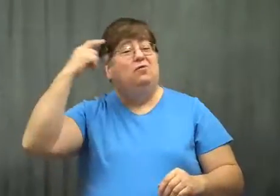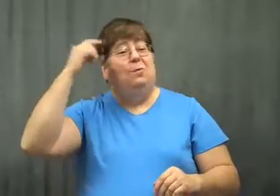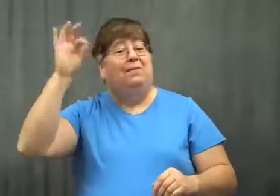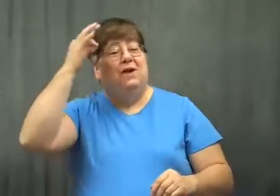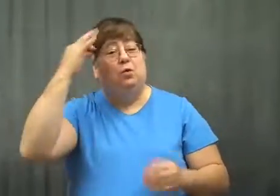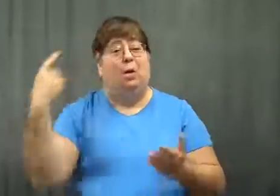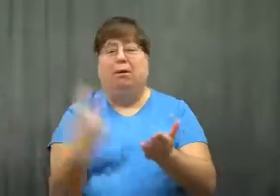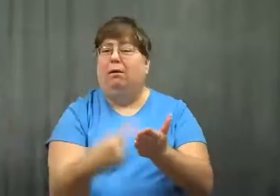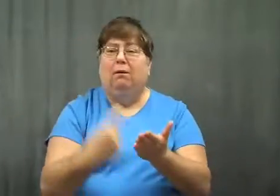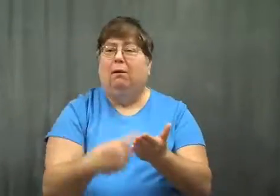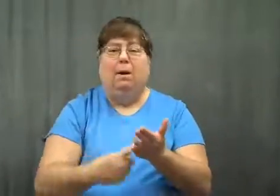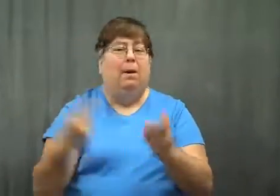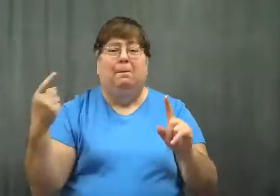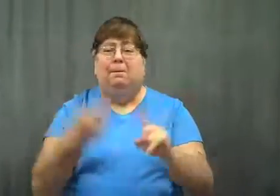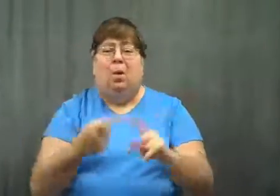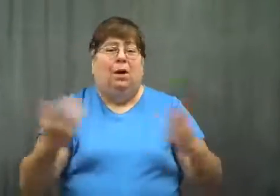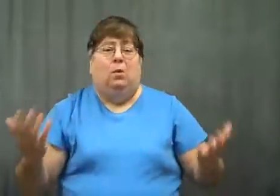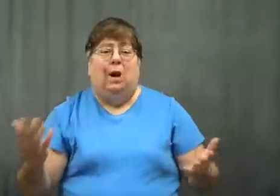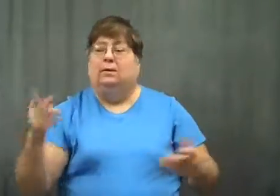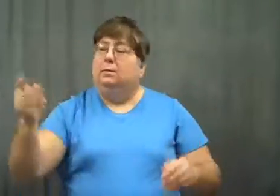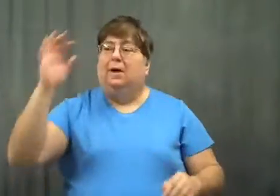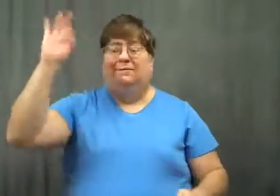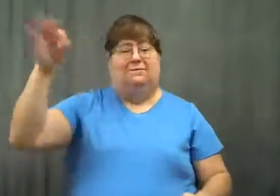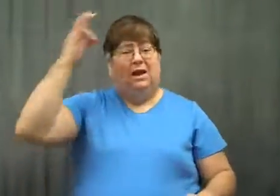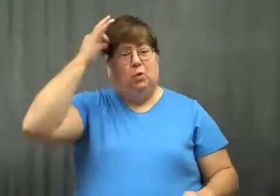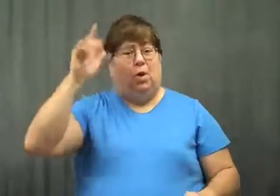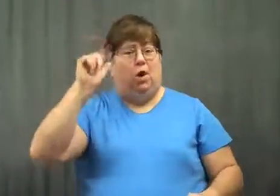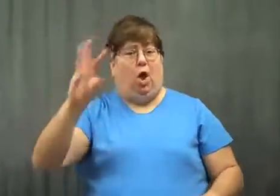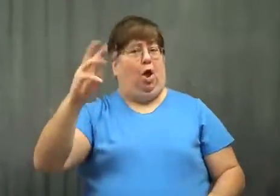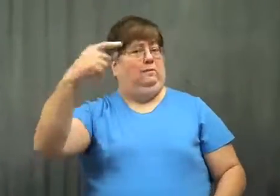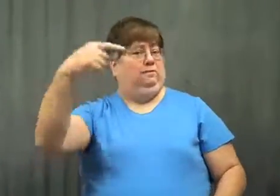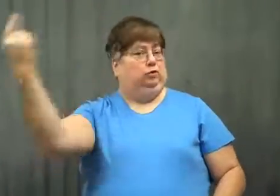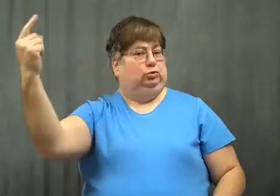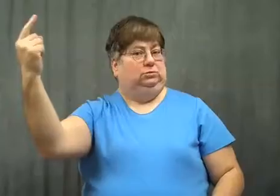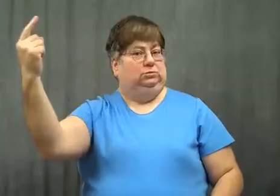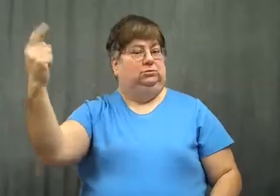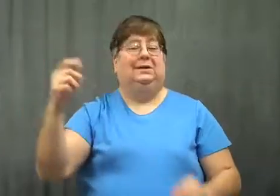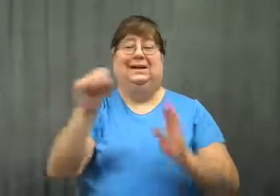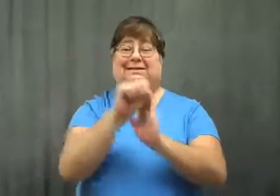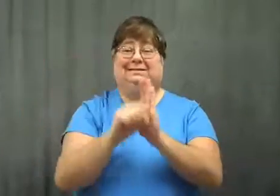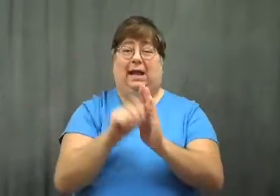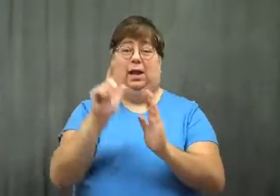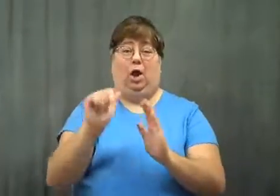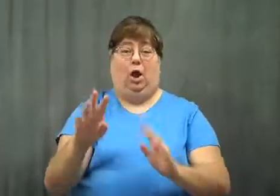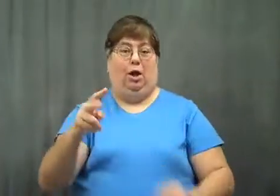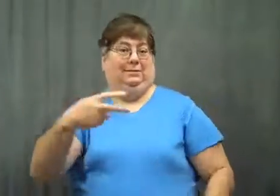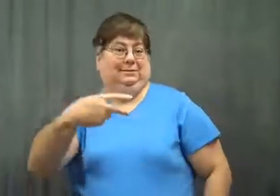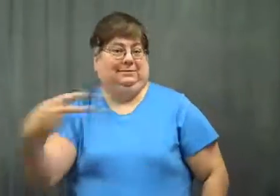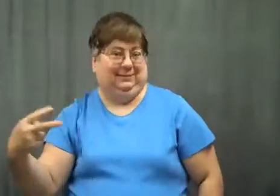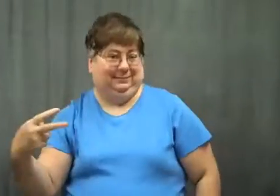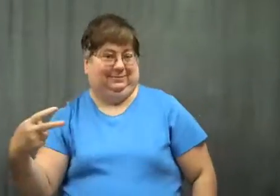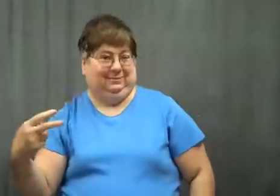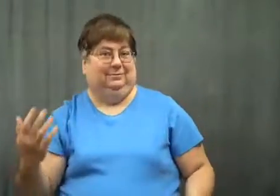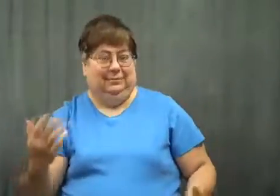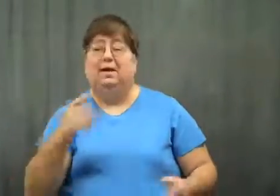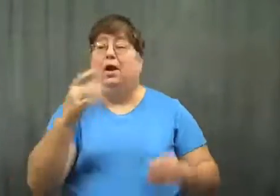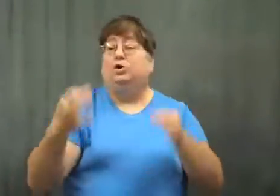The federal government’s argument was that federal law supersedes state law.